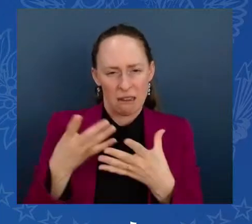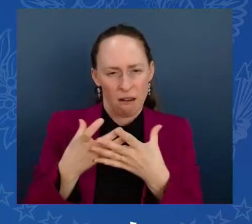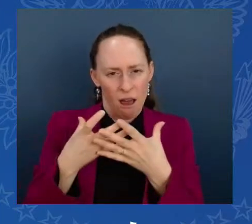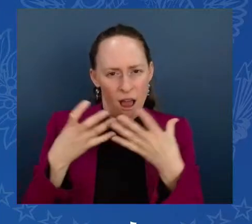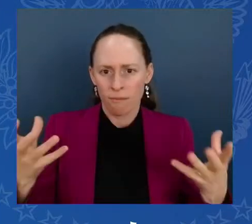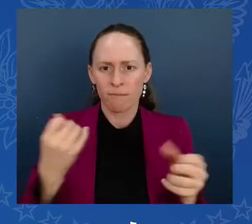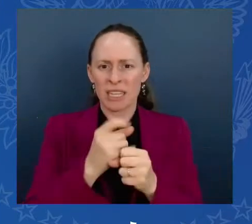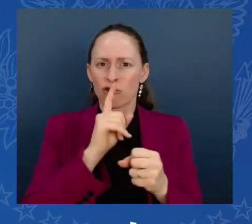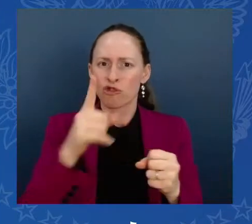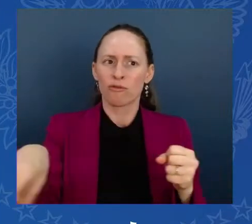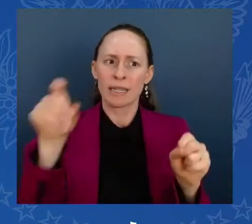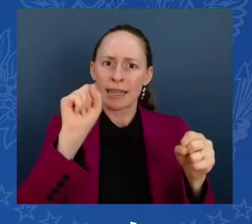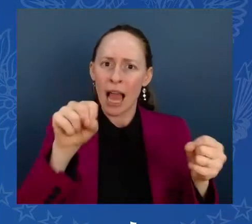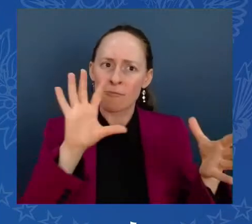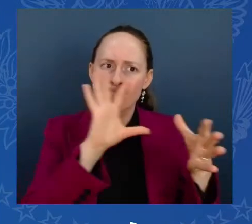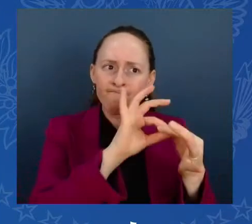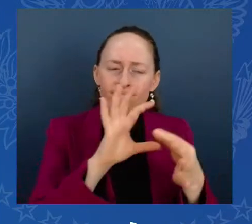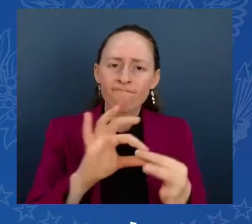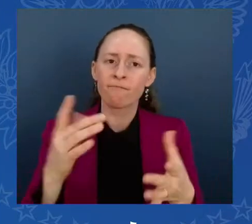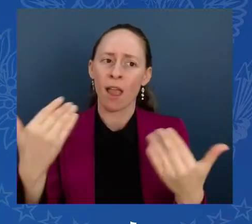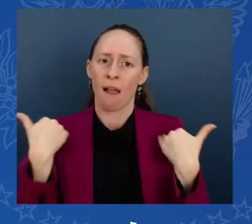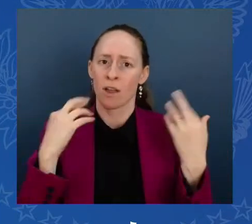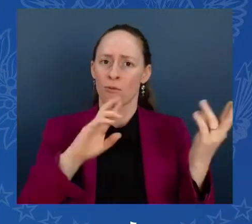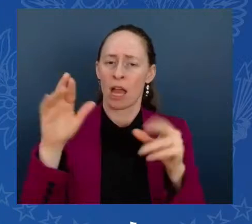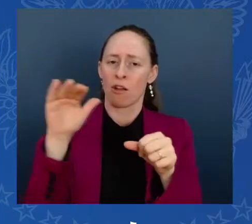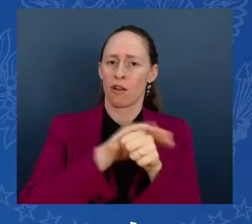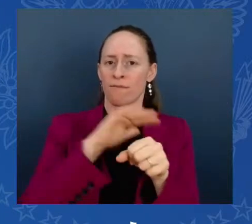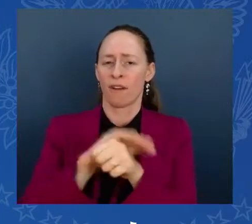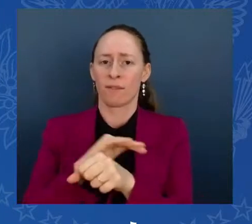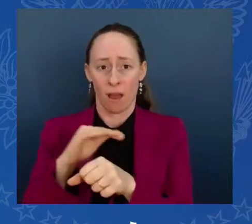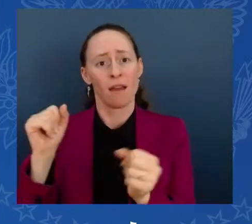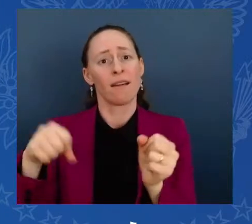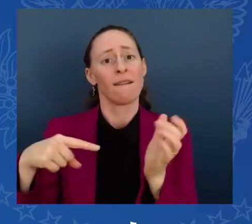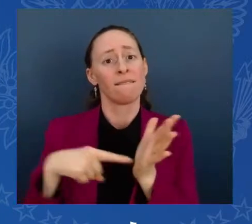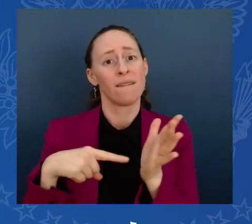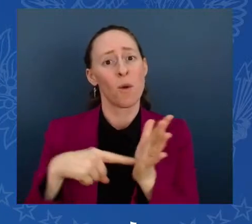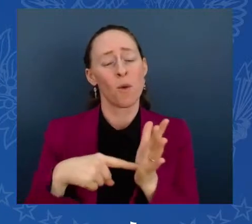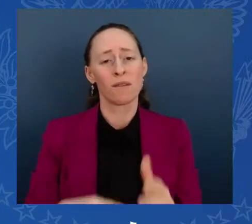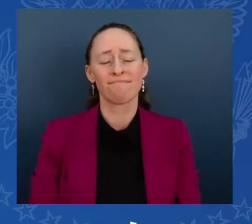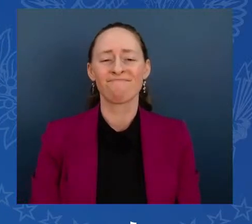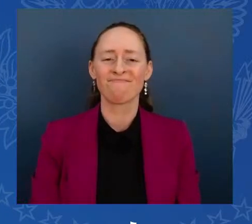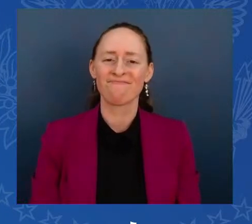And today, we take the next step -- thank you, Joe -- forward in our fight.